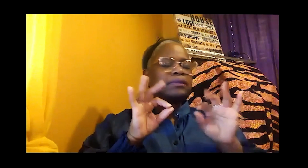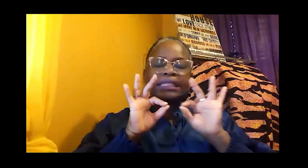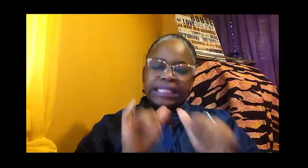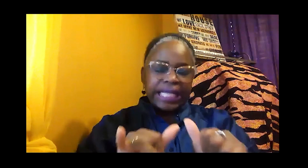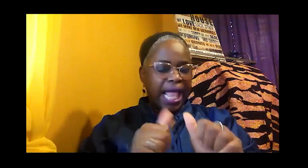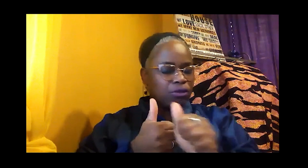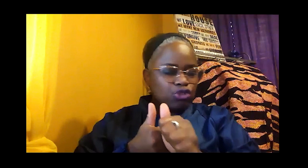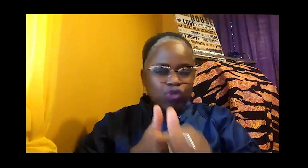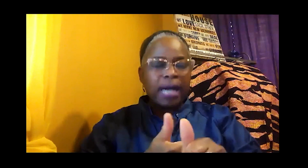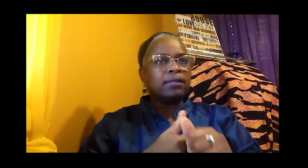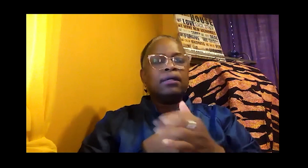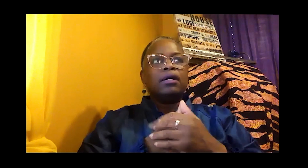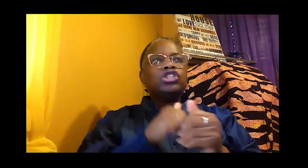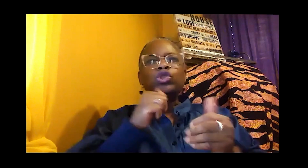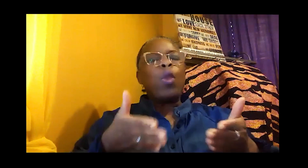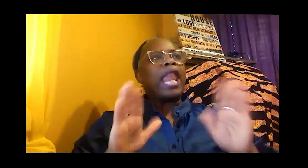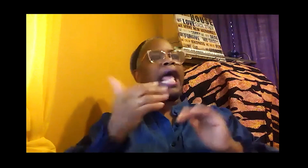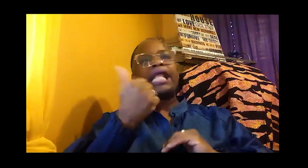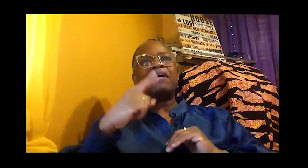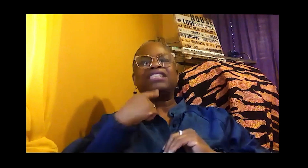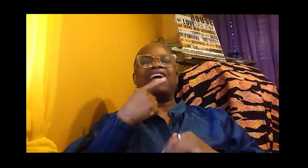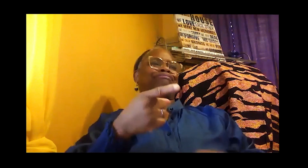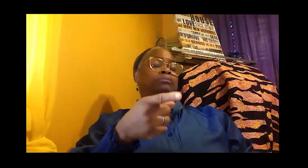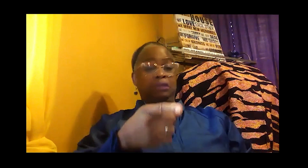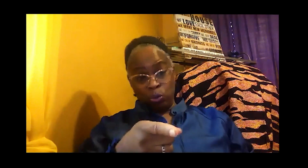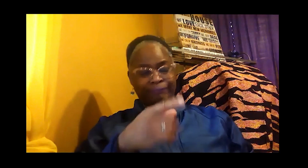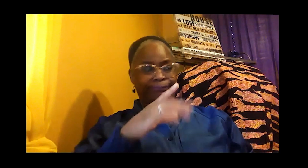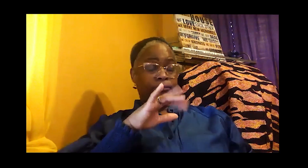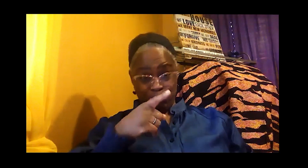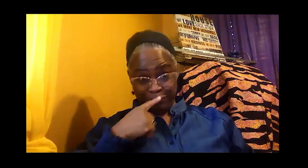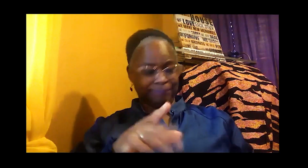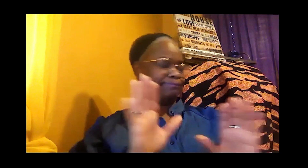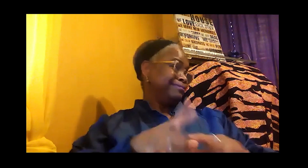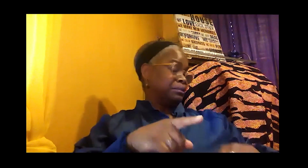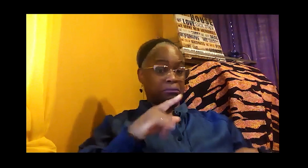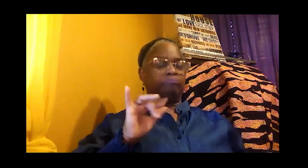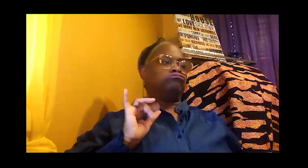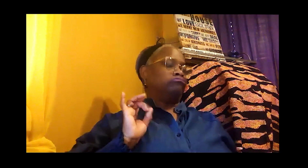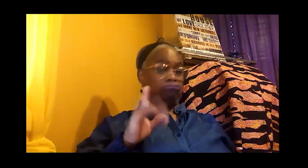It is important to stay the course, and not allow anyone to tell you that you cannot achieve your